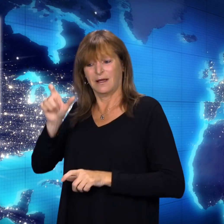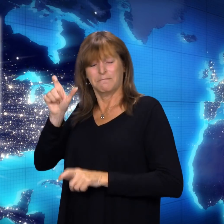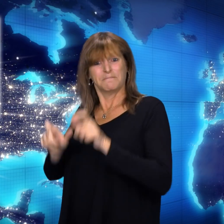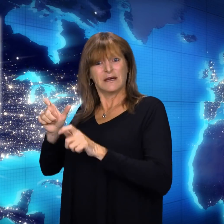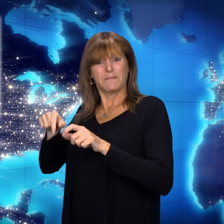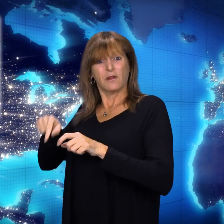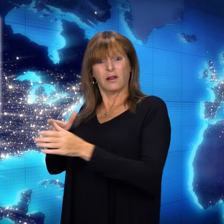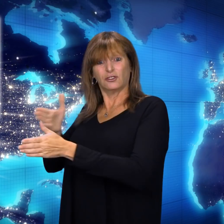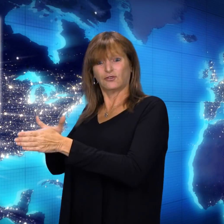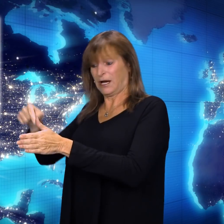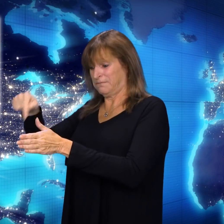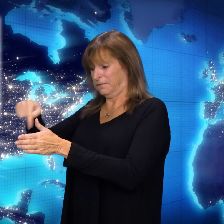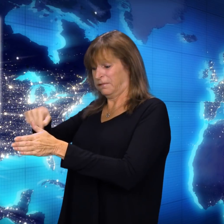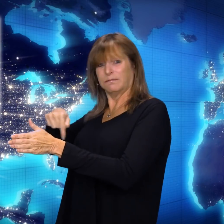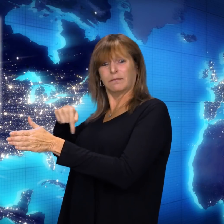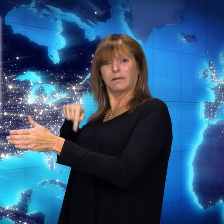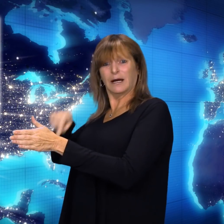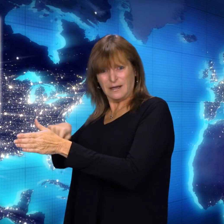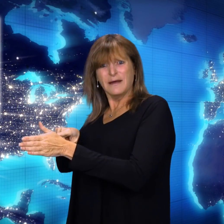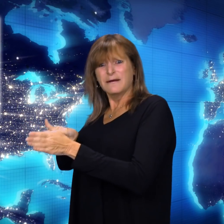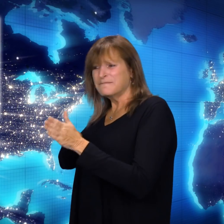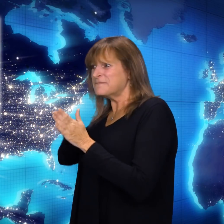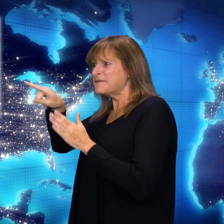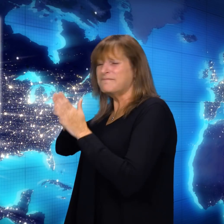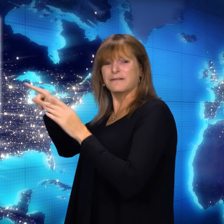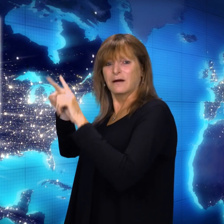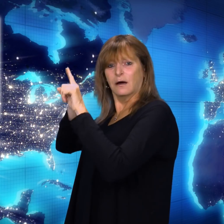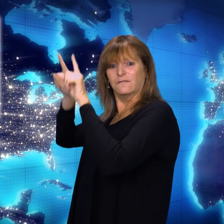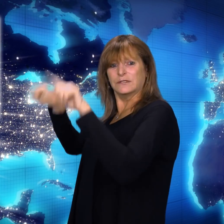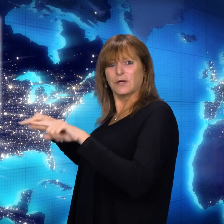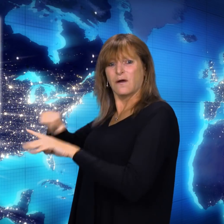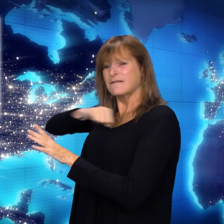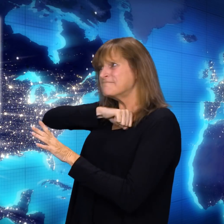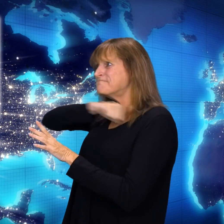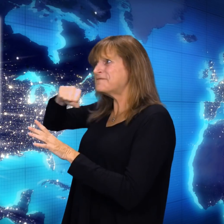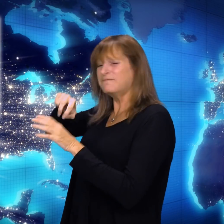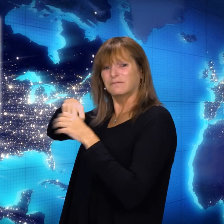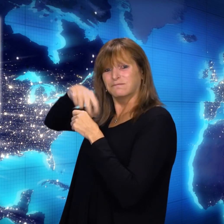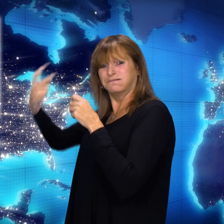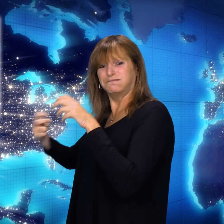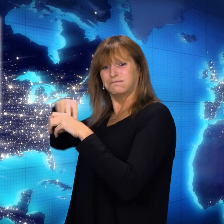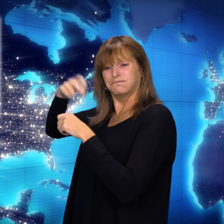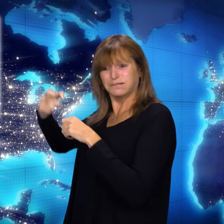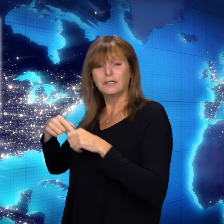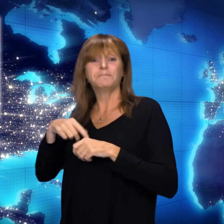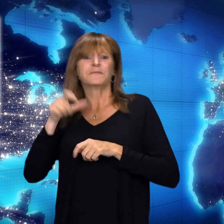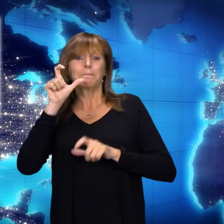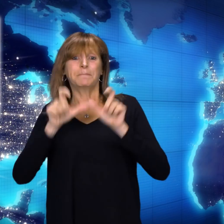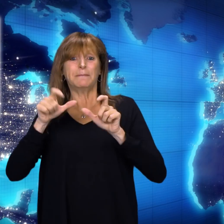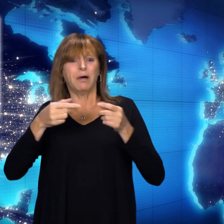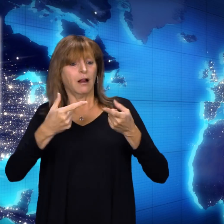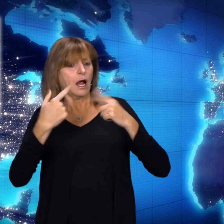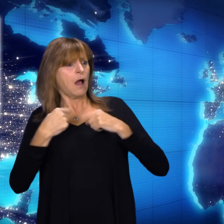escape through windows with bystanders trying to help them